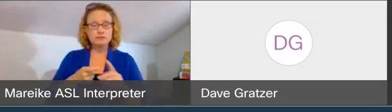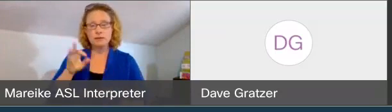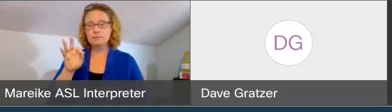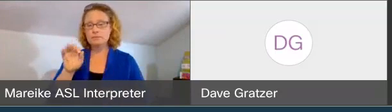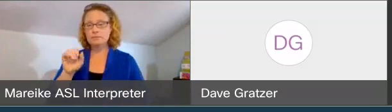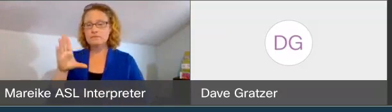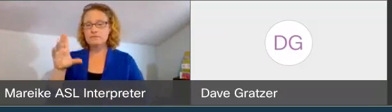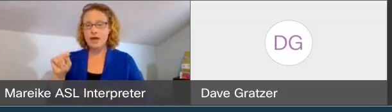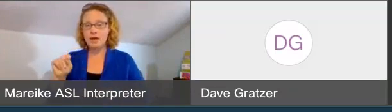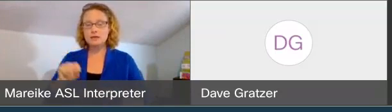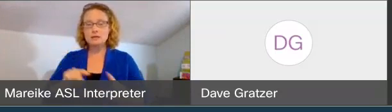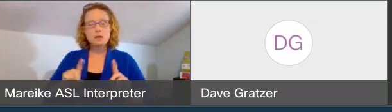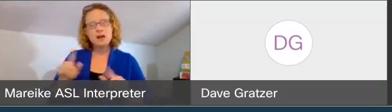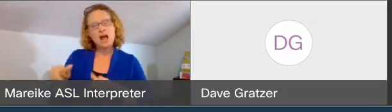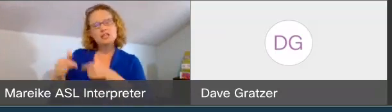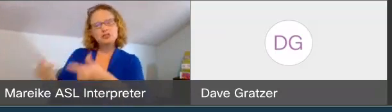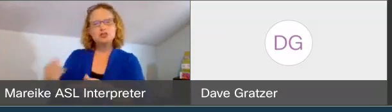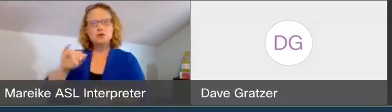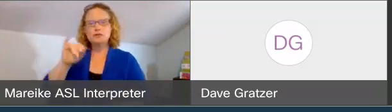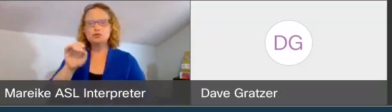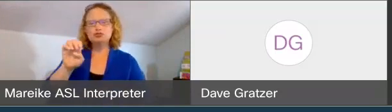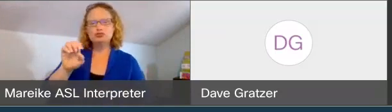having said that, let me turn it over Jessica to you and the kind of outcomes that